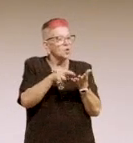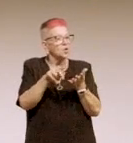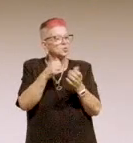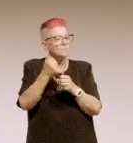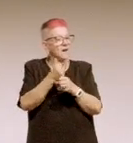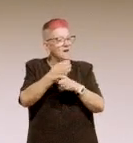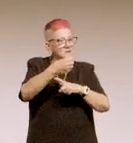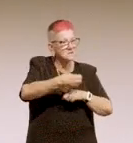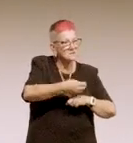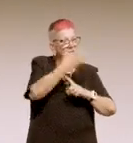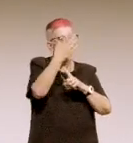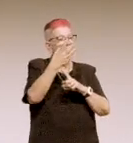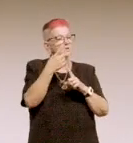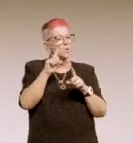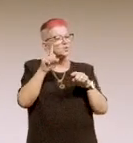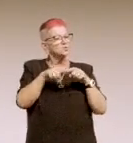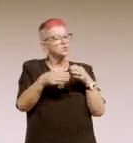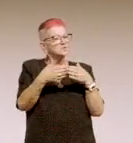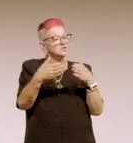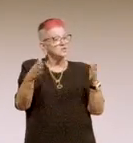or for in general.